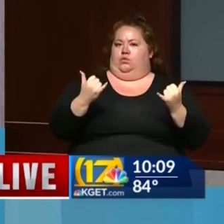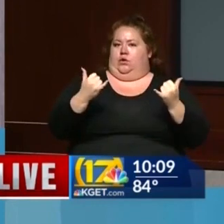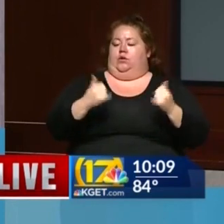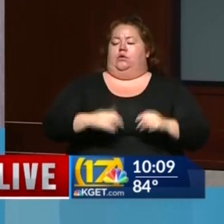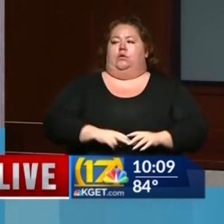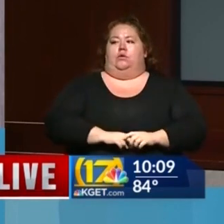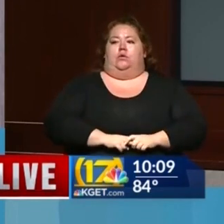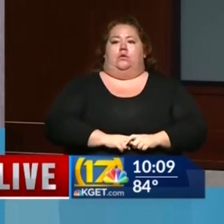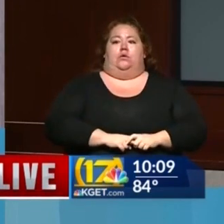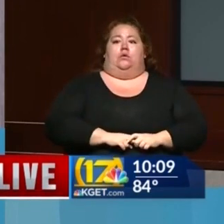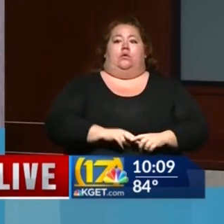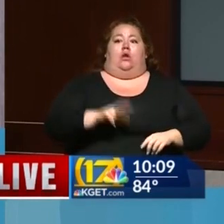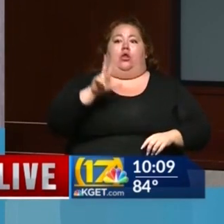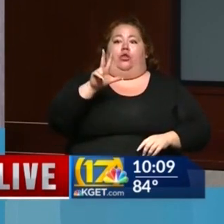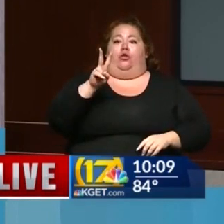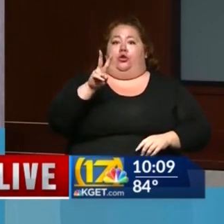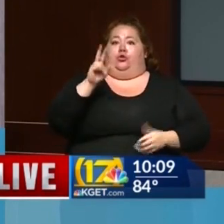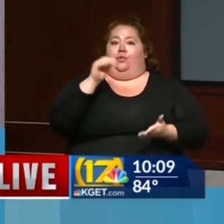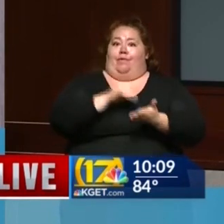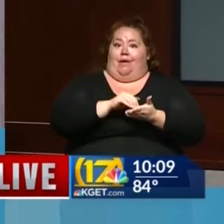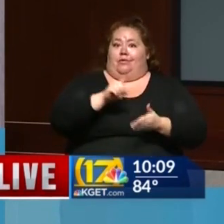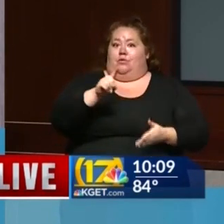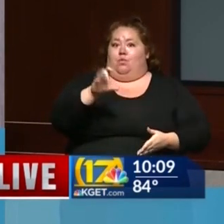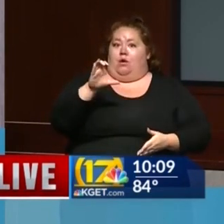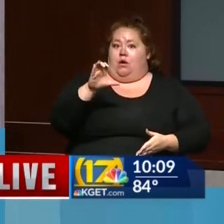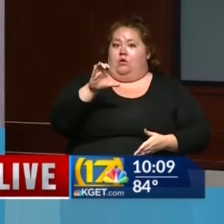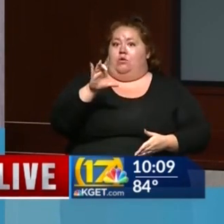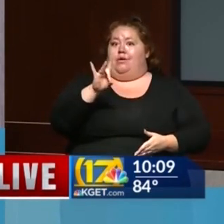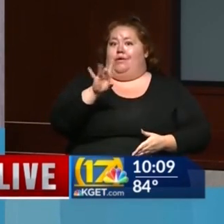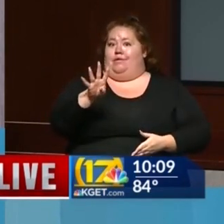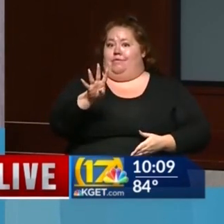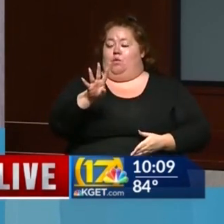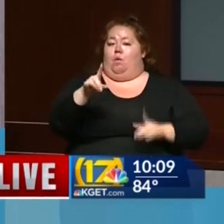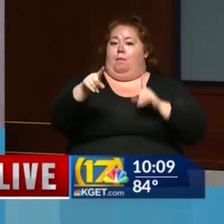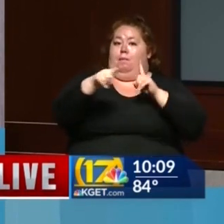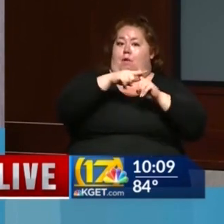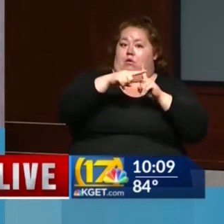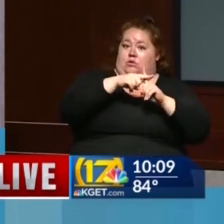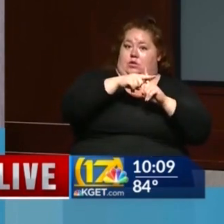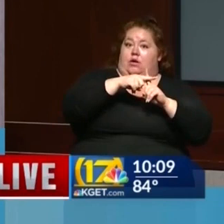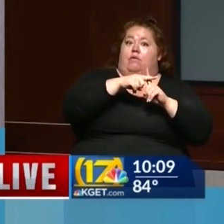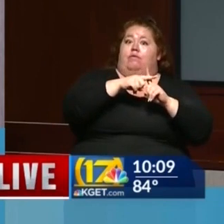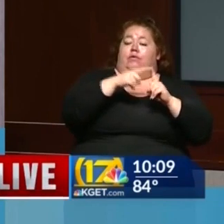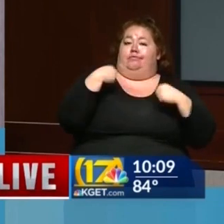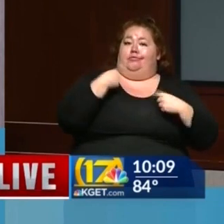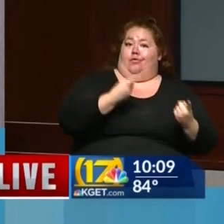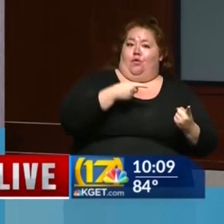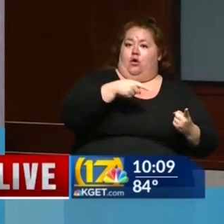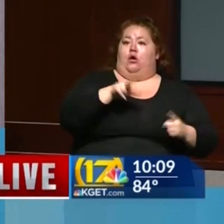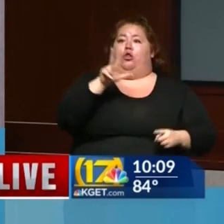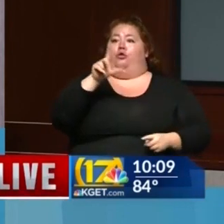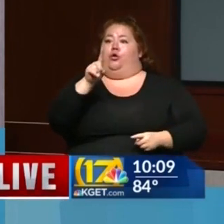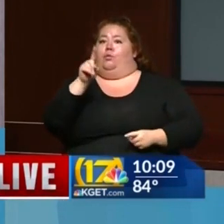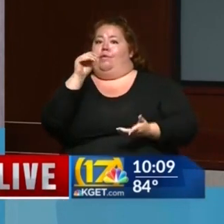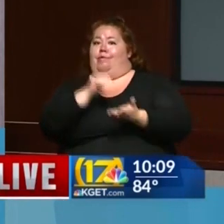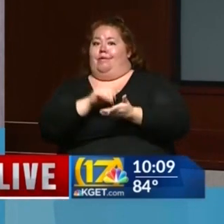200,184 RESIDENTS HAVE TESTED POSITIVE TODAY, AND 50 CIRCUMSTANCE NEW CASES ARE BEING REPORTED TODAY.